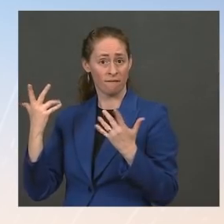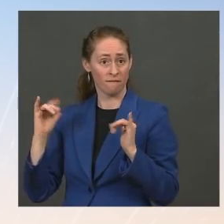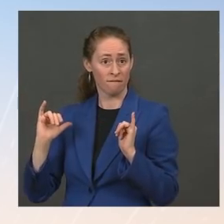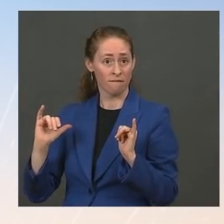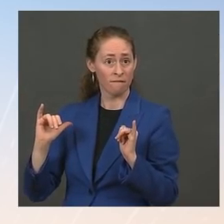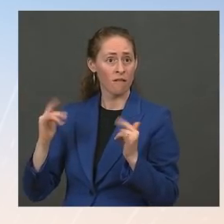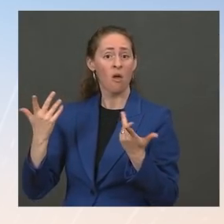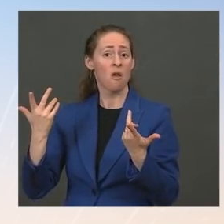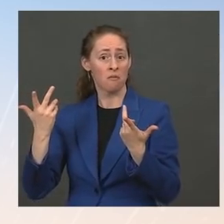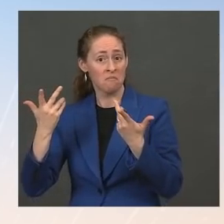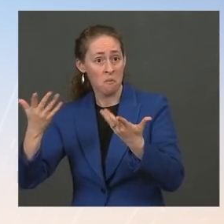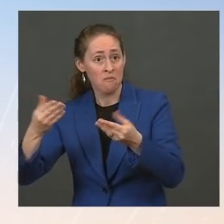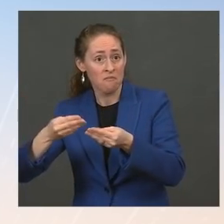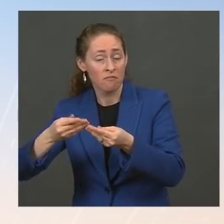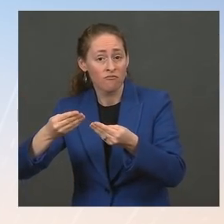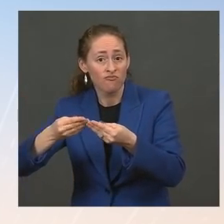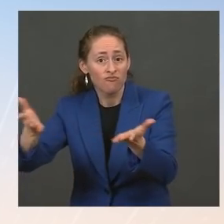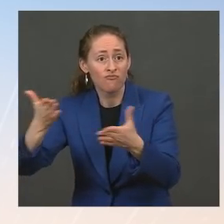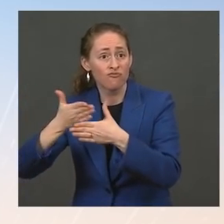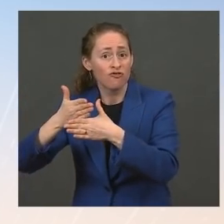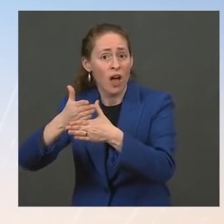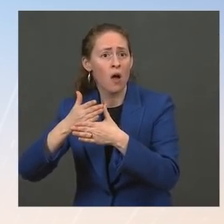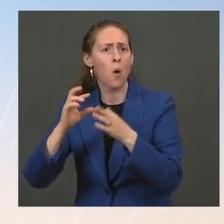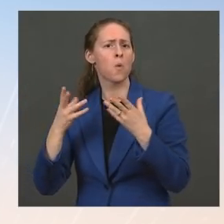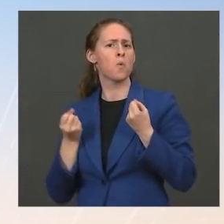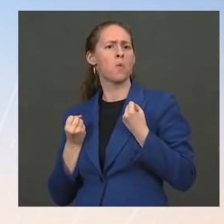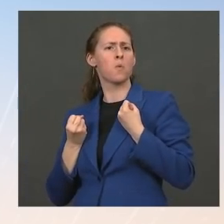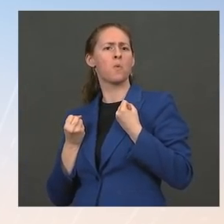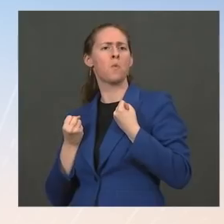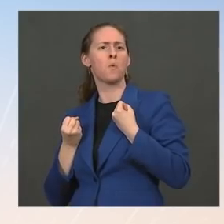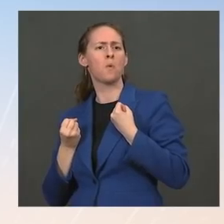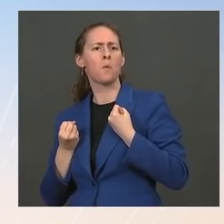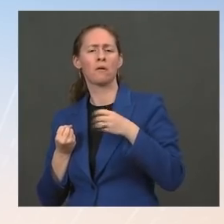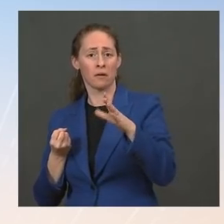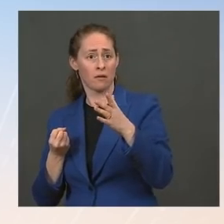if there was concern on the part of the U.S. government about the lack of specifics from Beijing